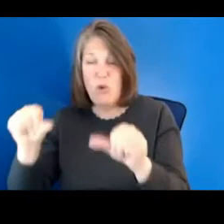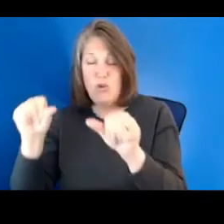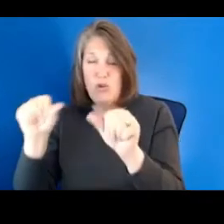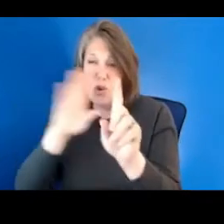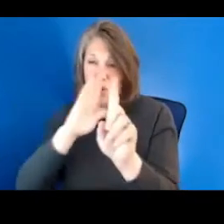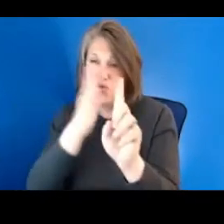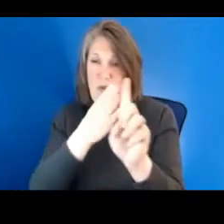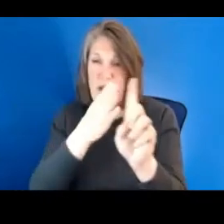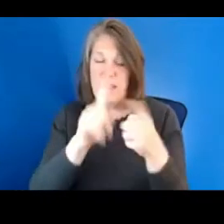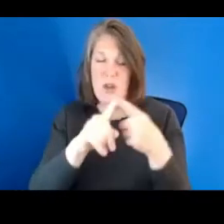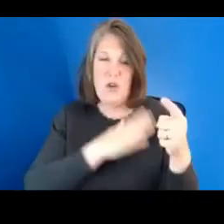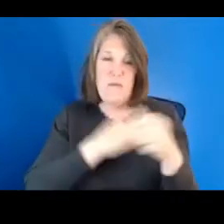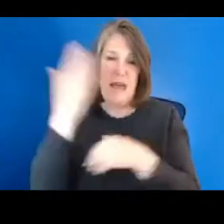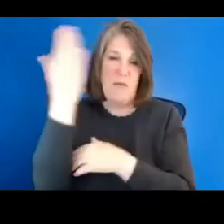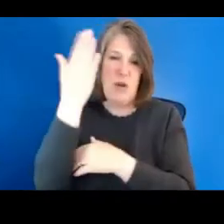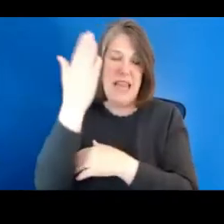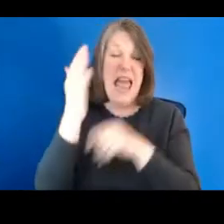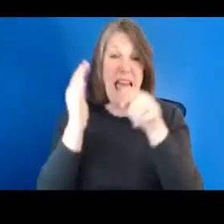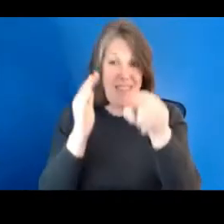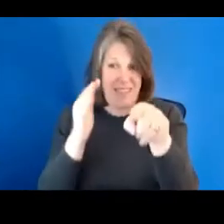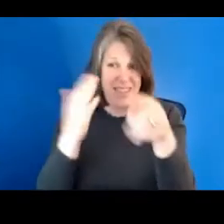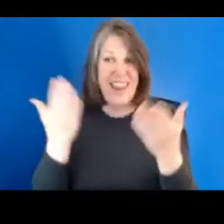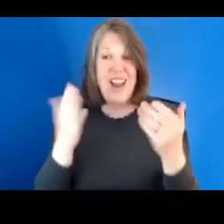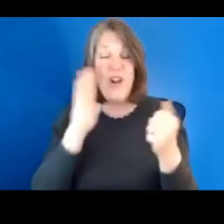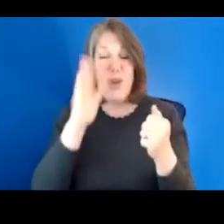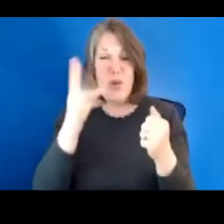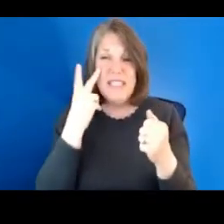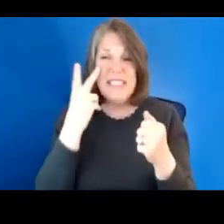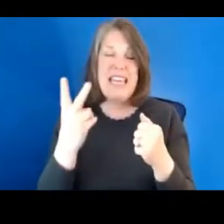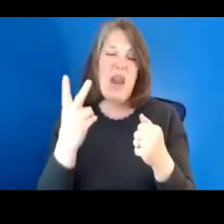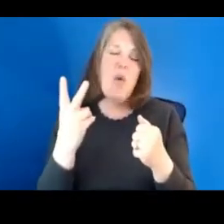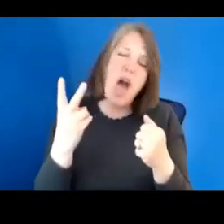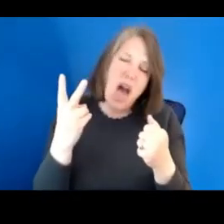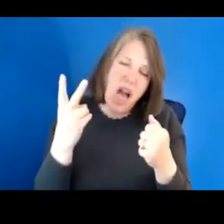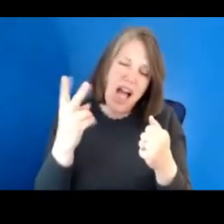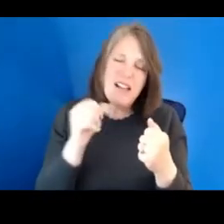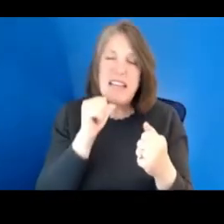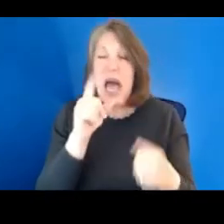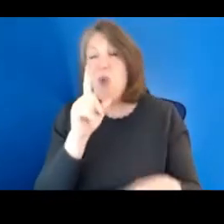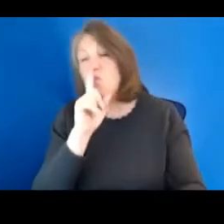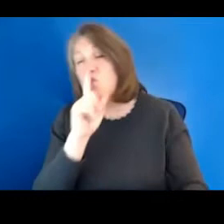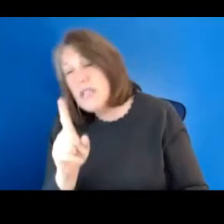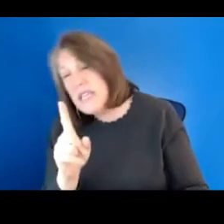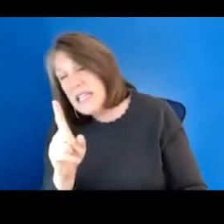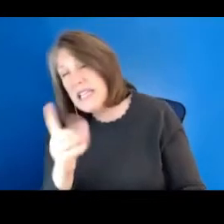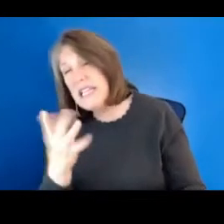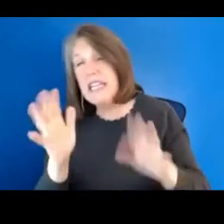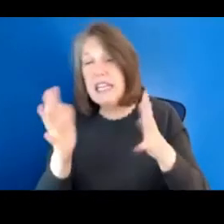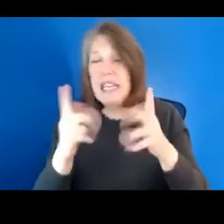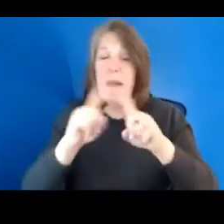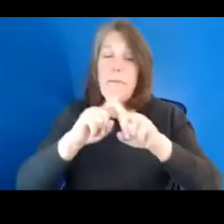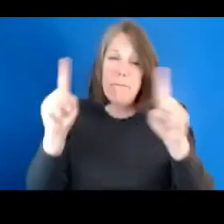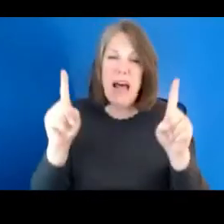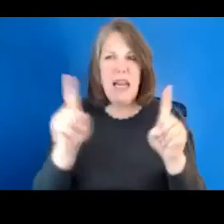17:14:04 And here you will find out that well, not really, but it's really easy to transfer